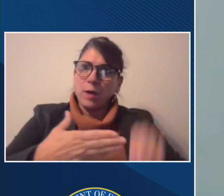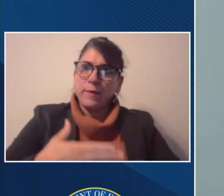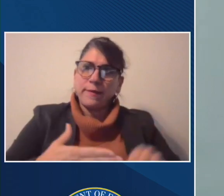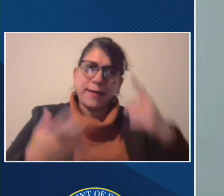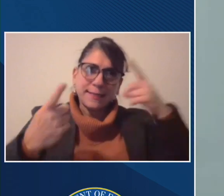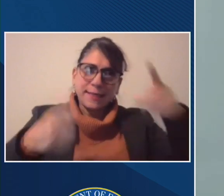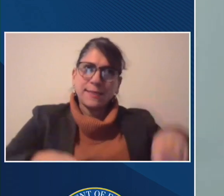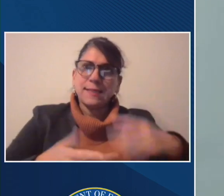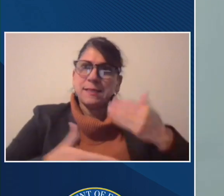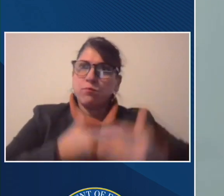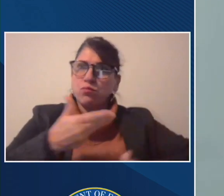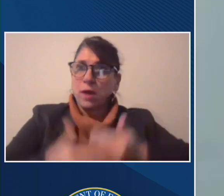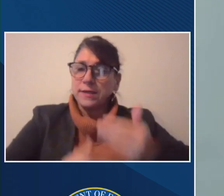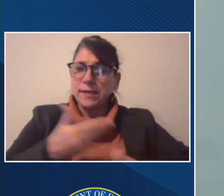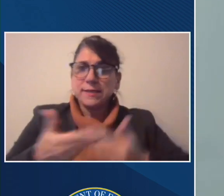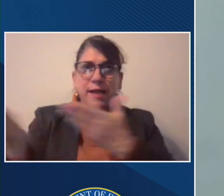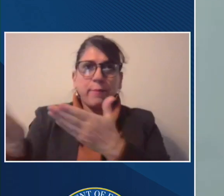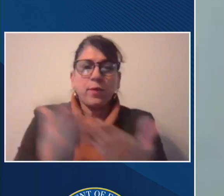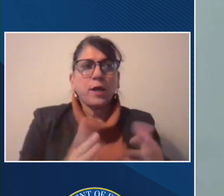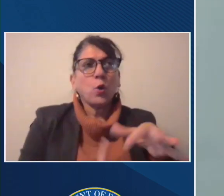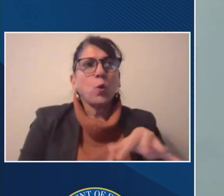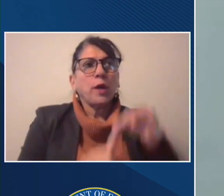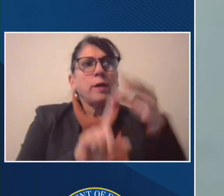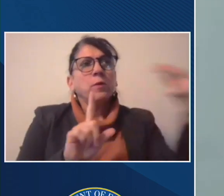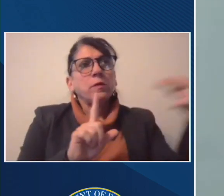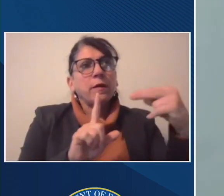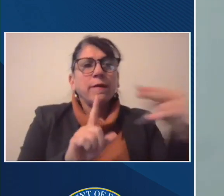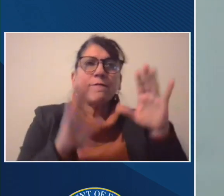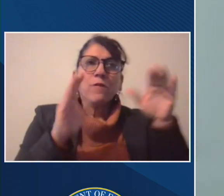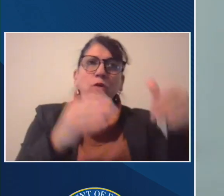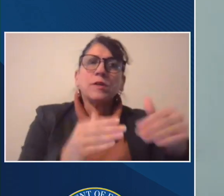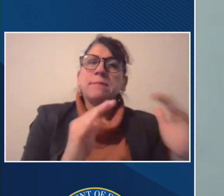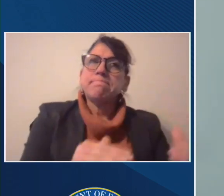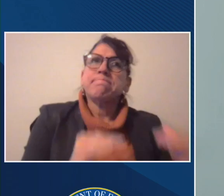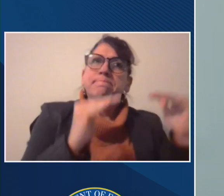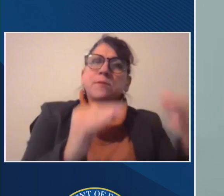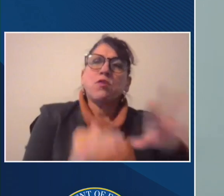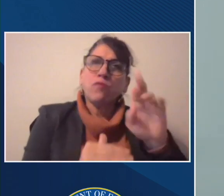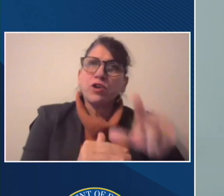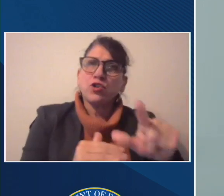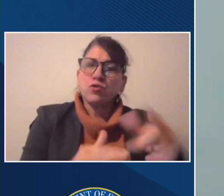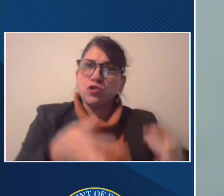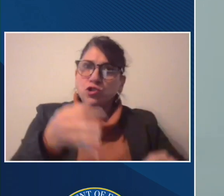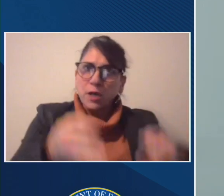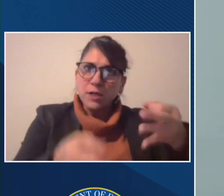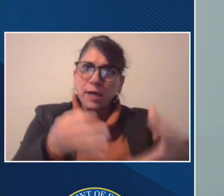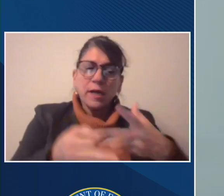They bring a unique perspective with their focus on advancing racial justice and bring extremely valuable expertise,